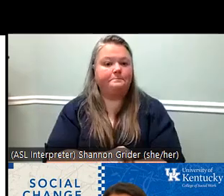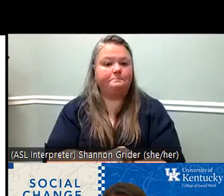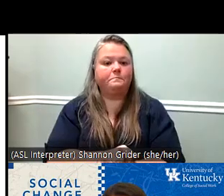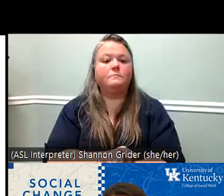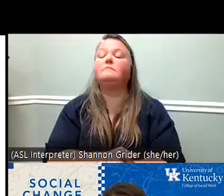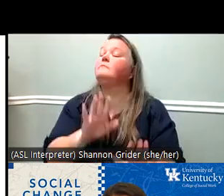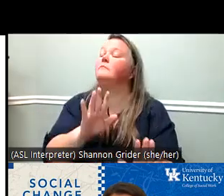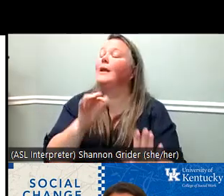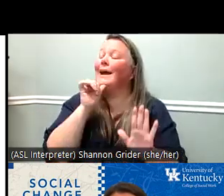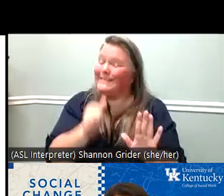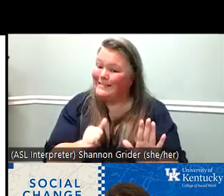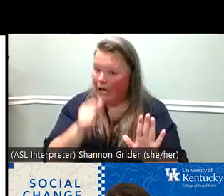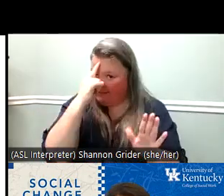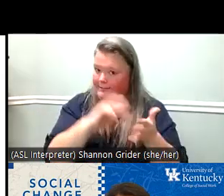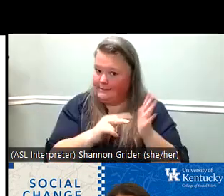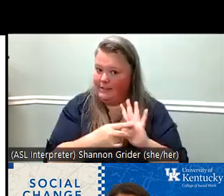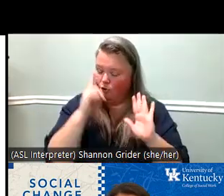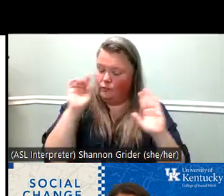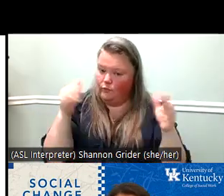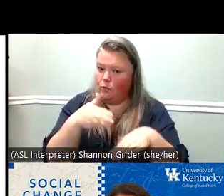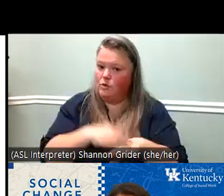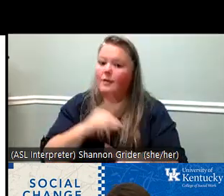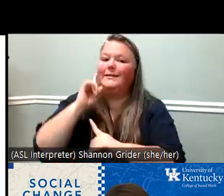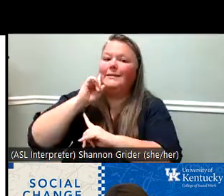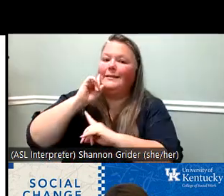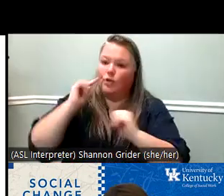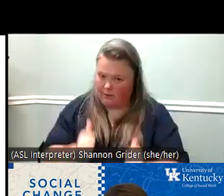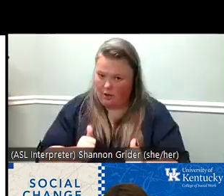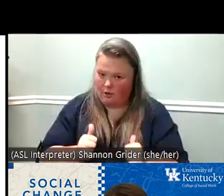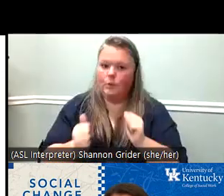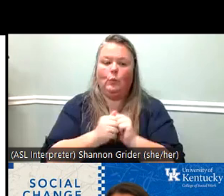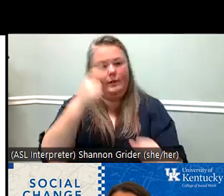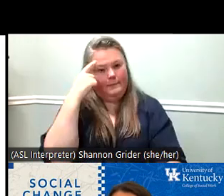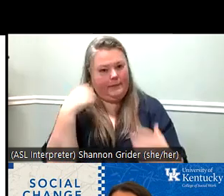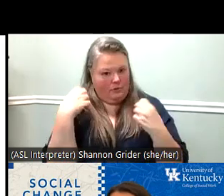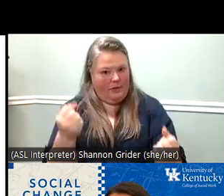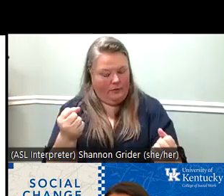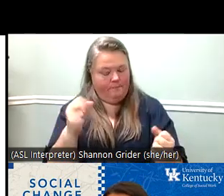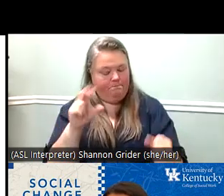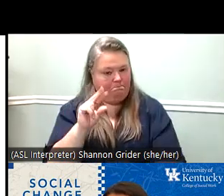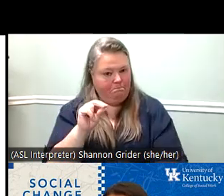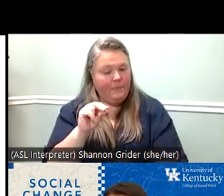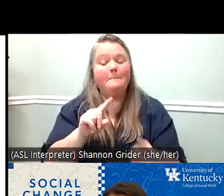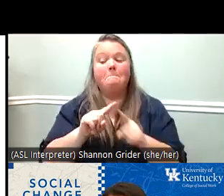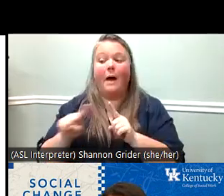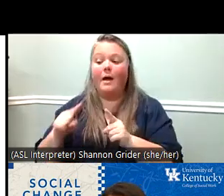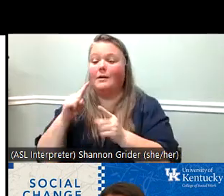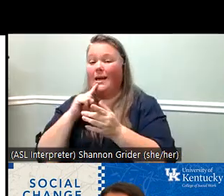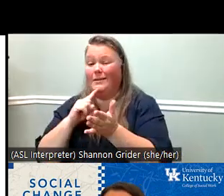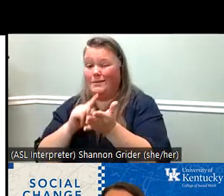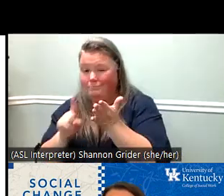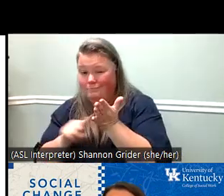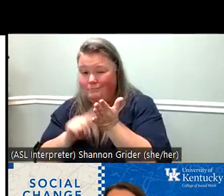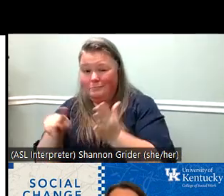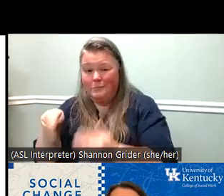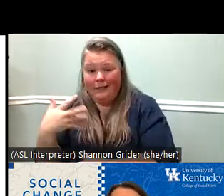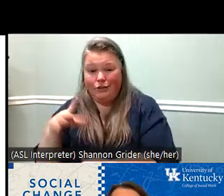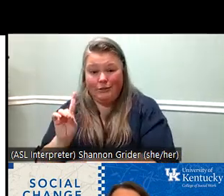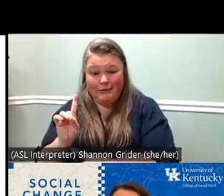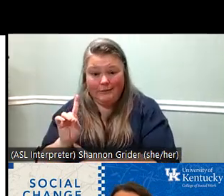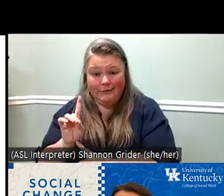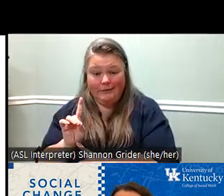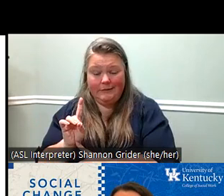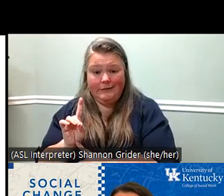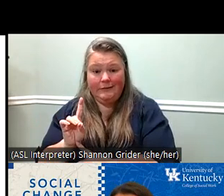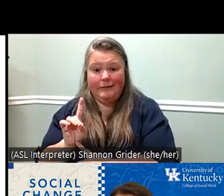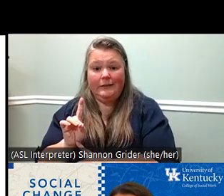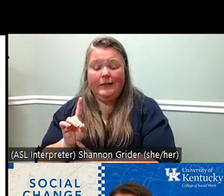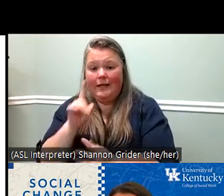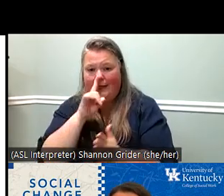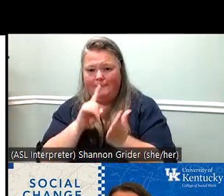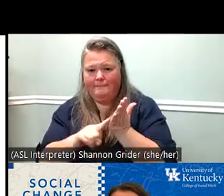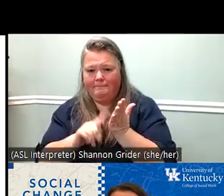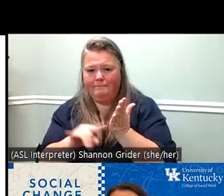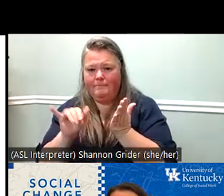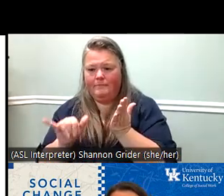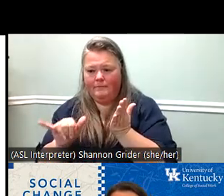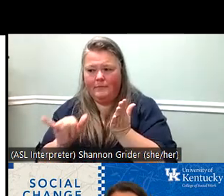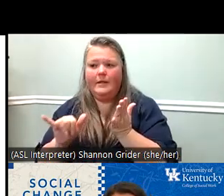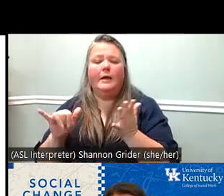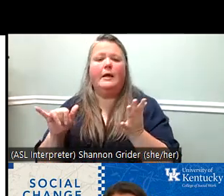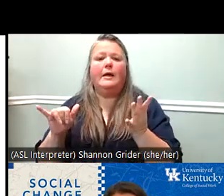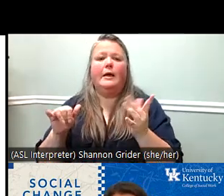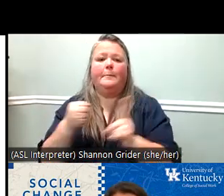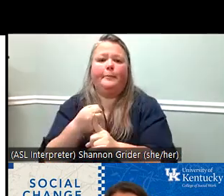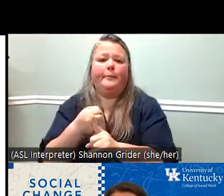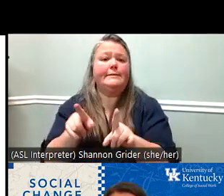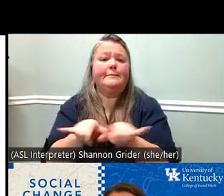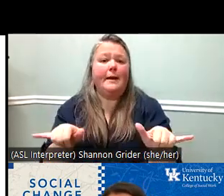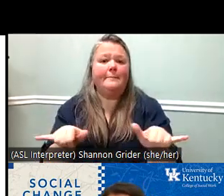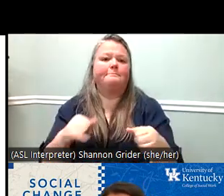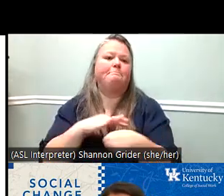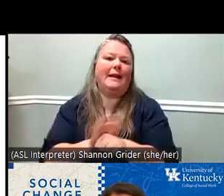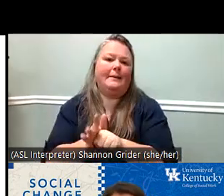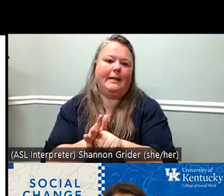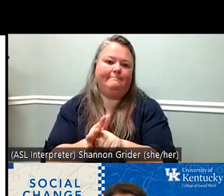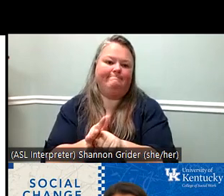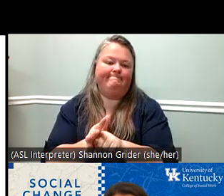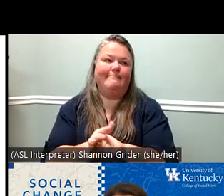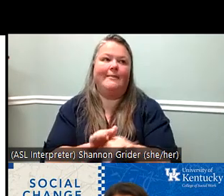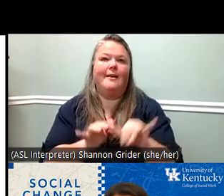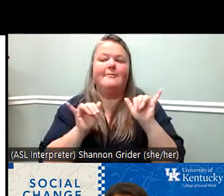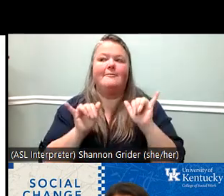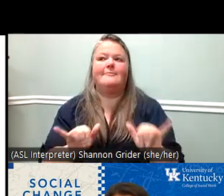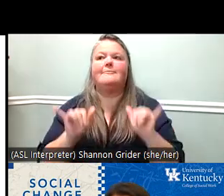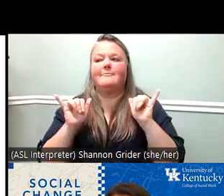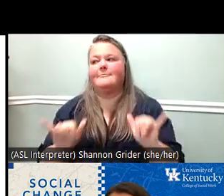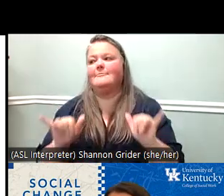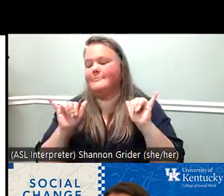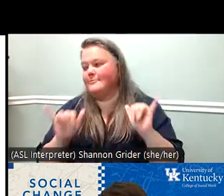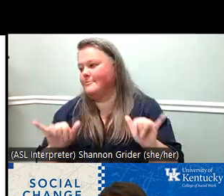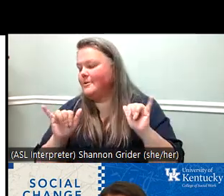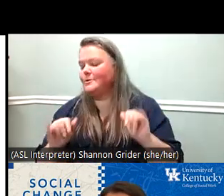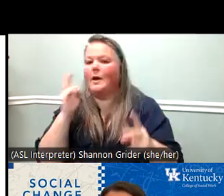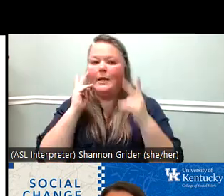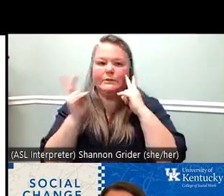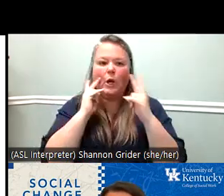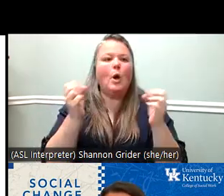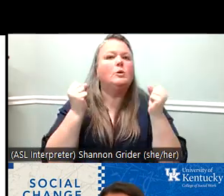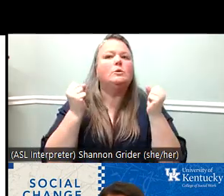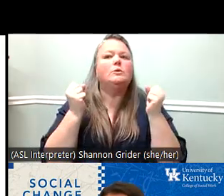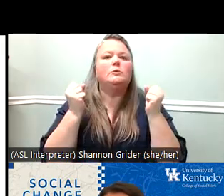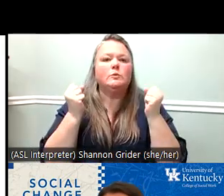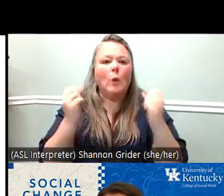DIFFERENT AND STILL JUST REALLY ENJOY IT. SO WHEN I MADE A SHIFT TO RESEARCH, I WANTED TO FOCUS ON MENTAL HEALTH BECAUSE THAT'S WHAT I HAVE BEEN WORKING ON. I HAVE